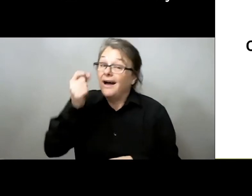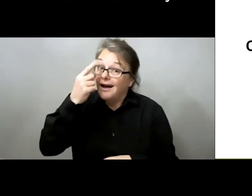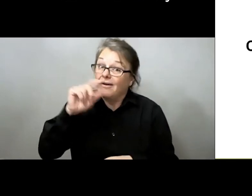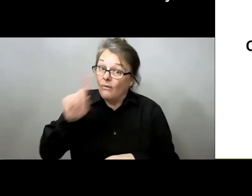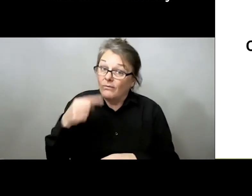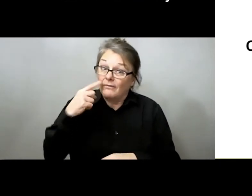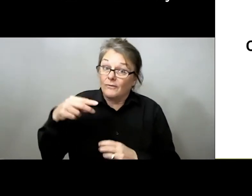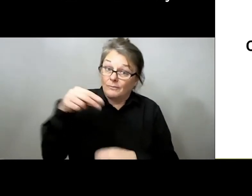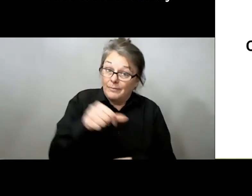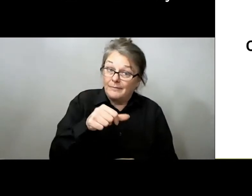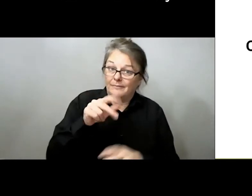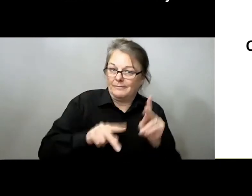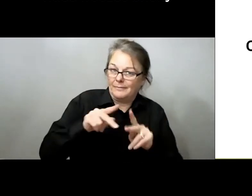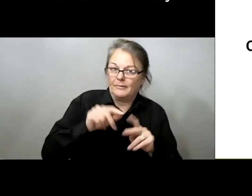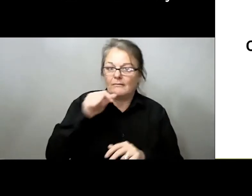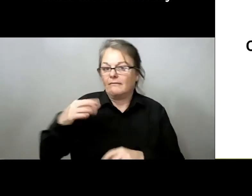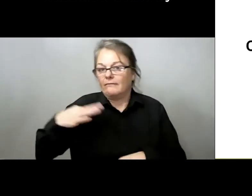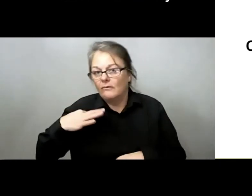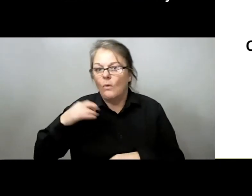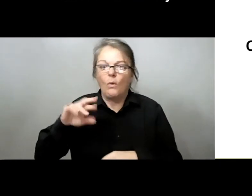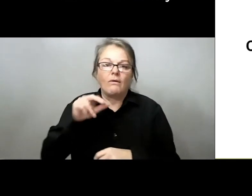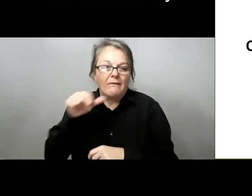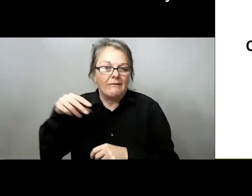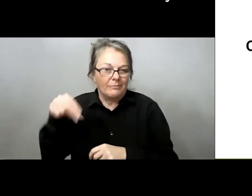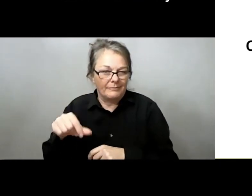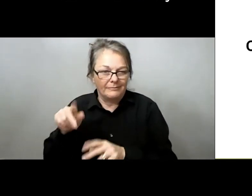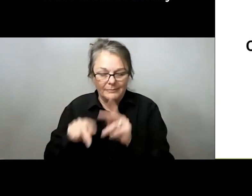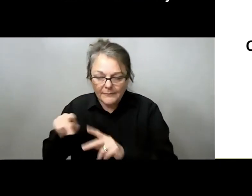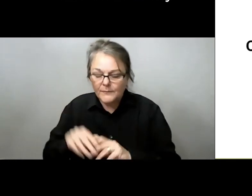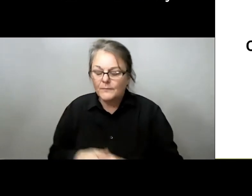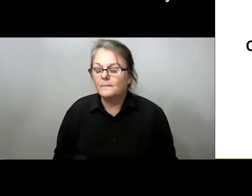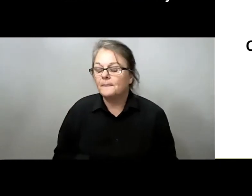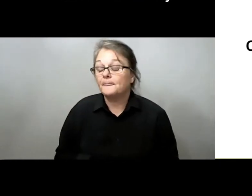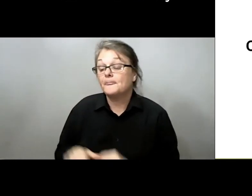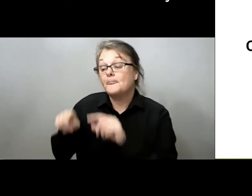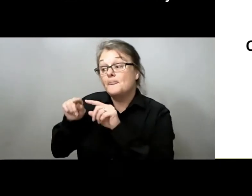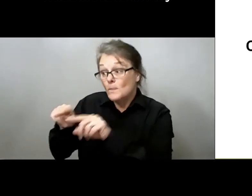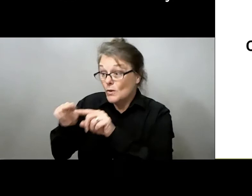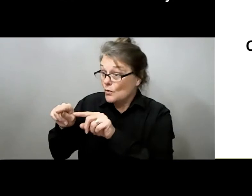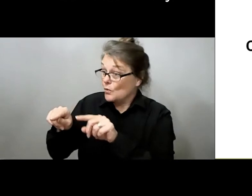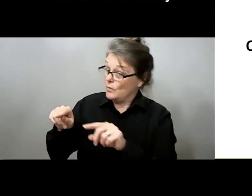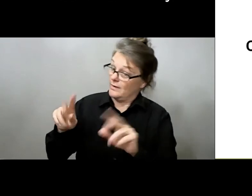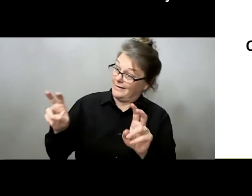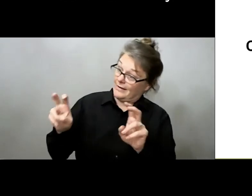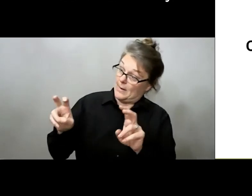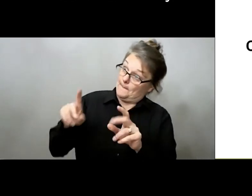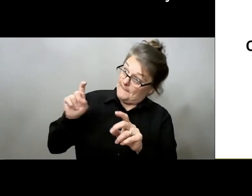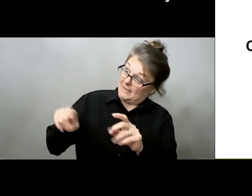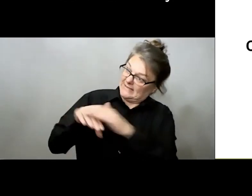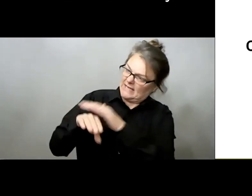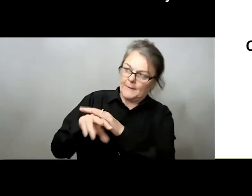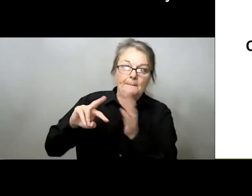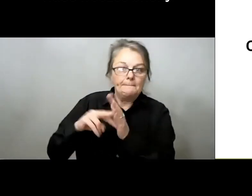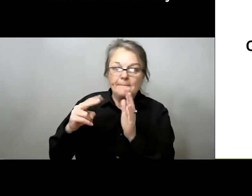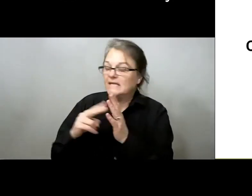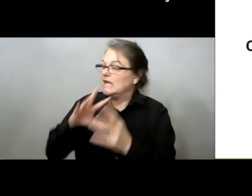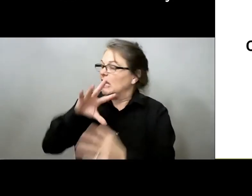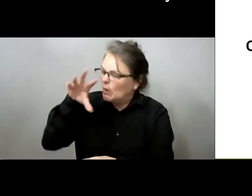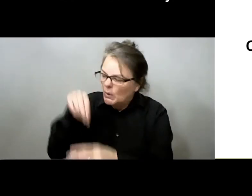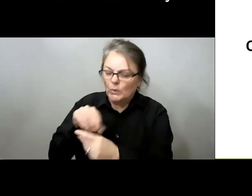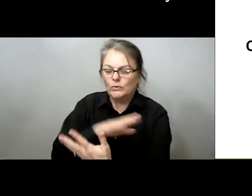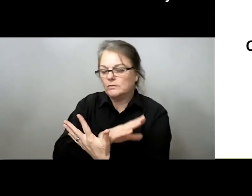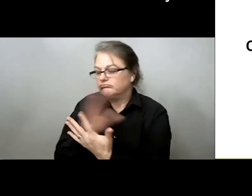AND THE PRACTICES OF EMPLOYERS IN ORDER TO MAKE THEIR WORKPLACES ACCESSIBLE RANGE FROM RECRUITMENT